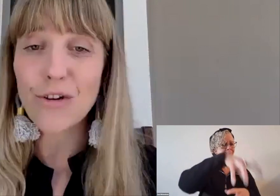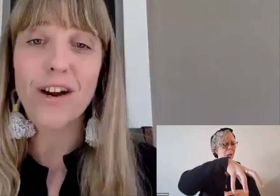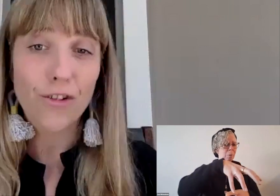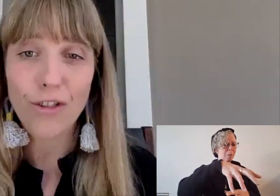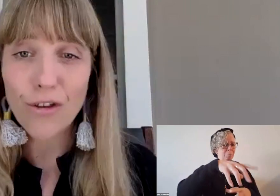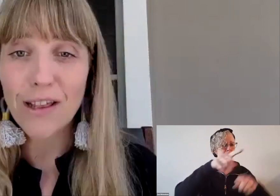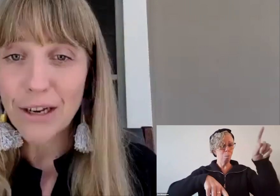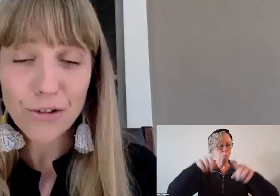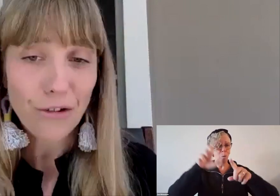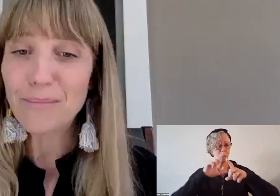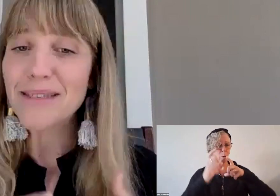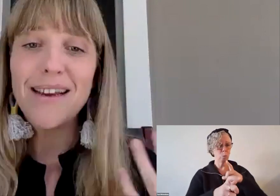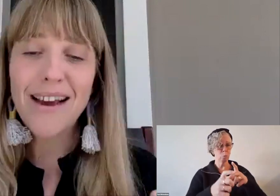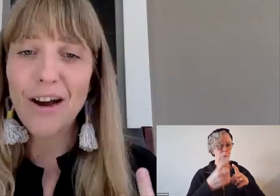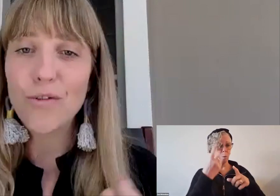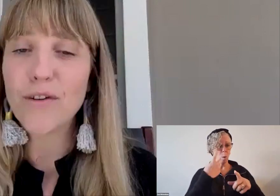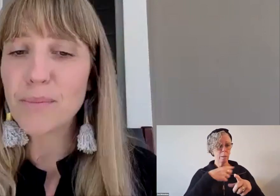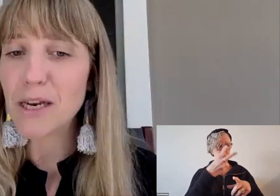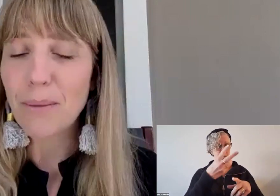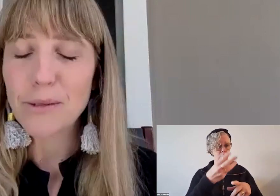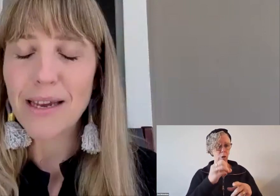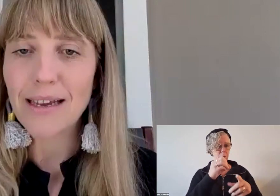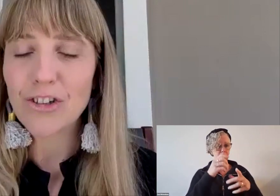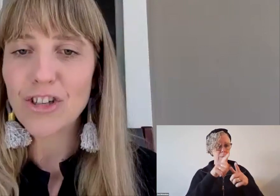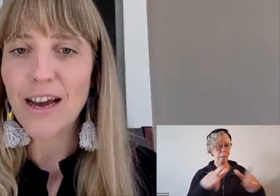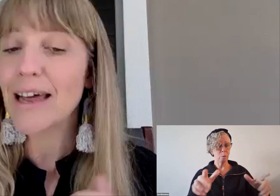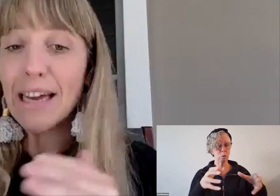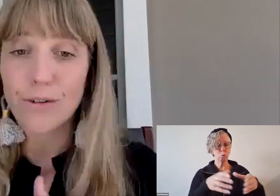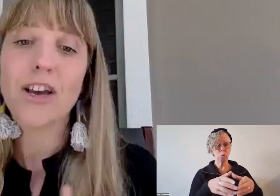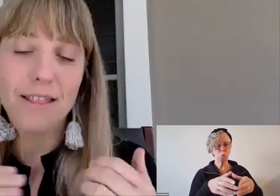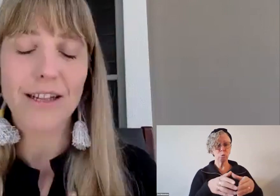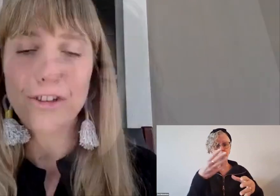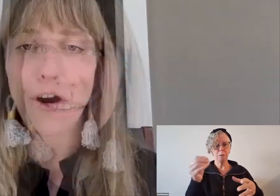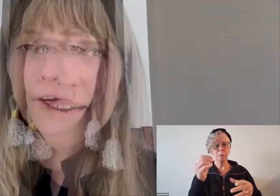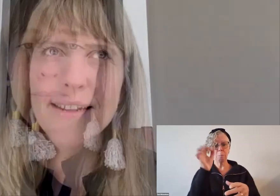there's over 130 language groups. Over 50% of people speak English, a language other than English at home